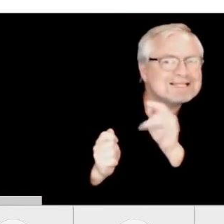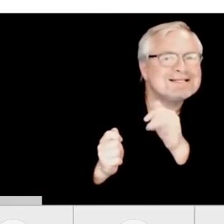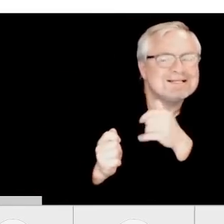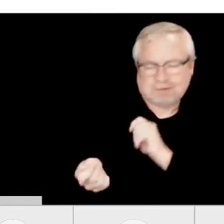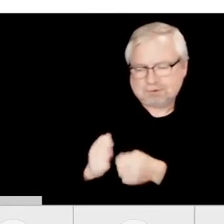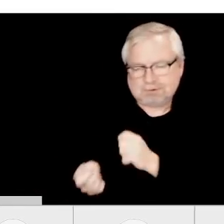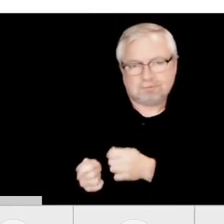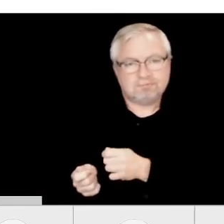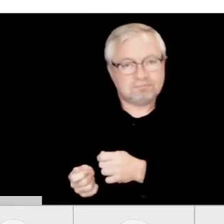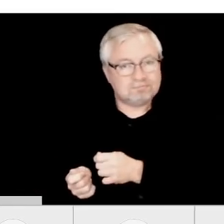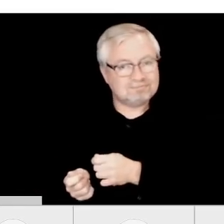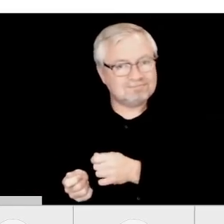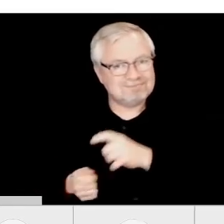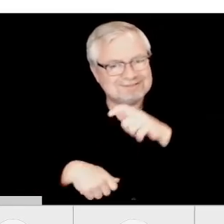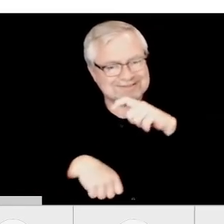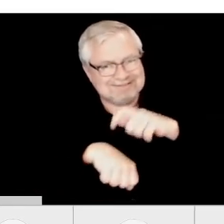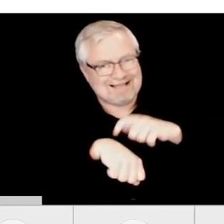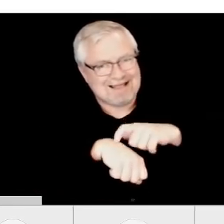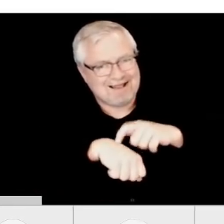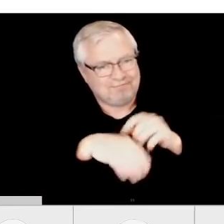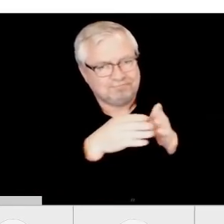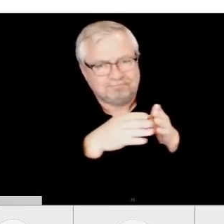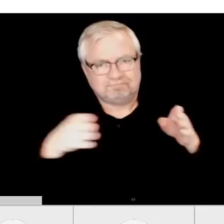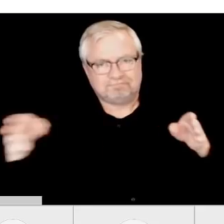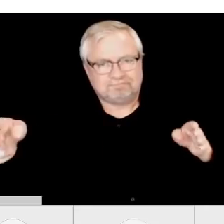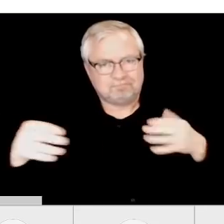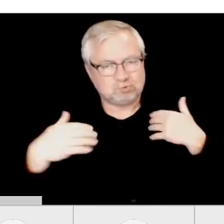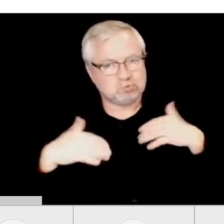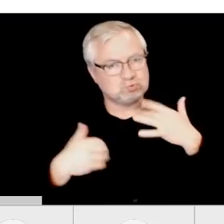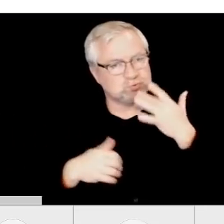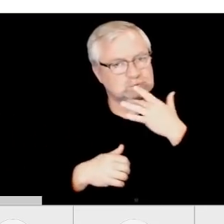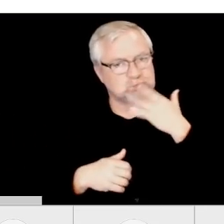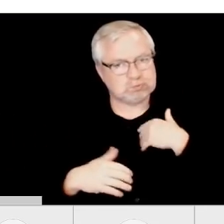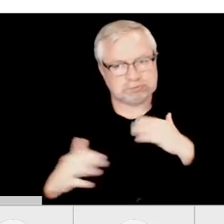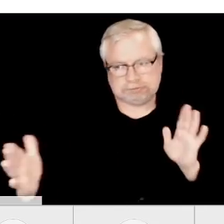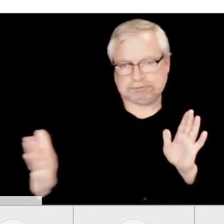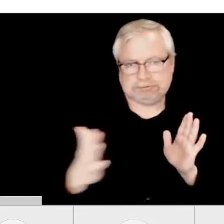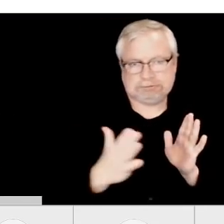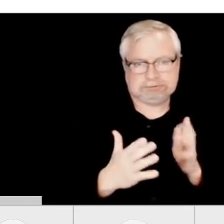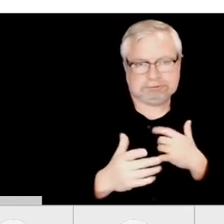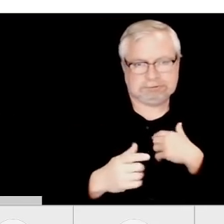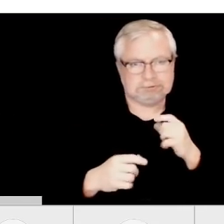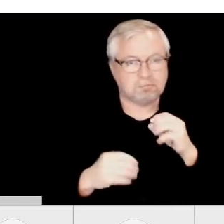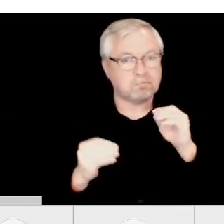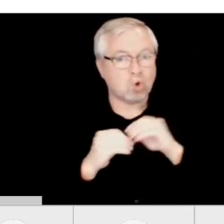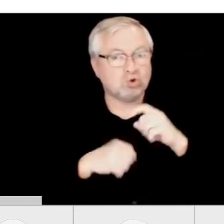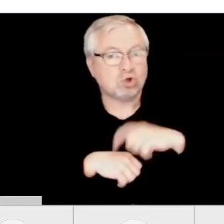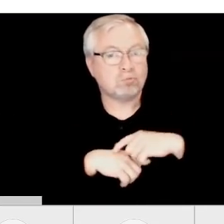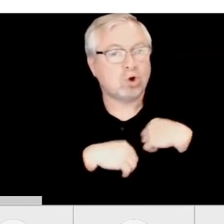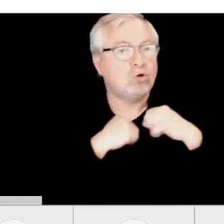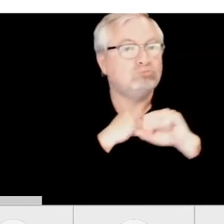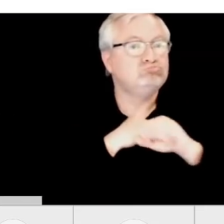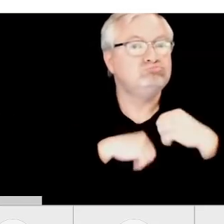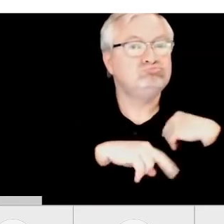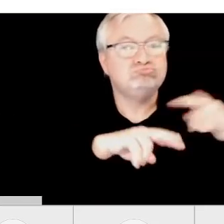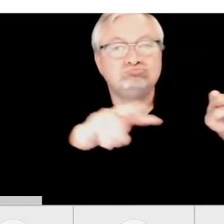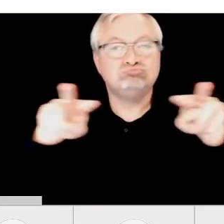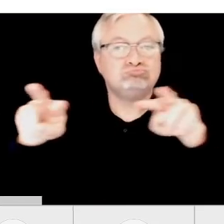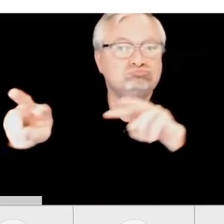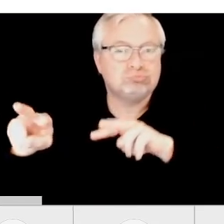So time buys us not just -- time doesn't just buy us the ability to do